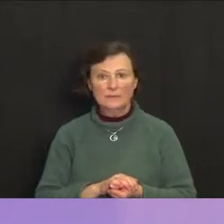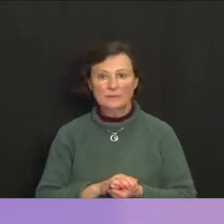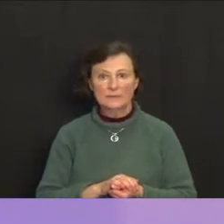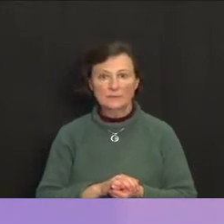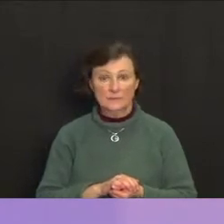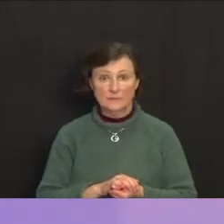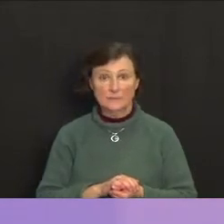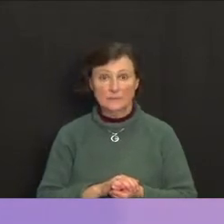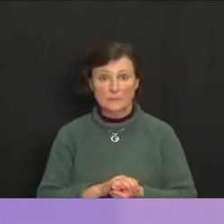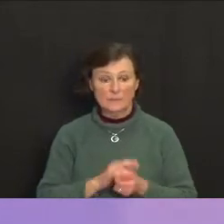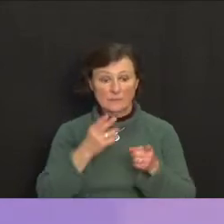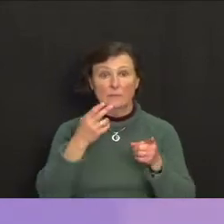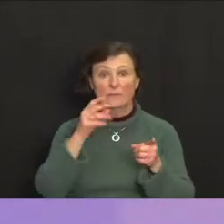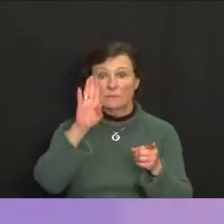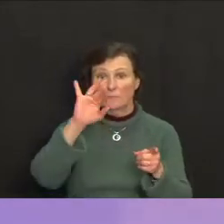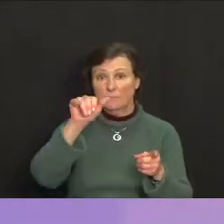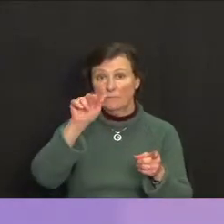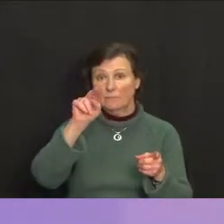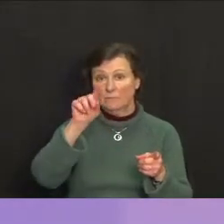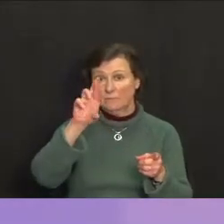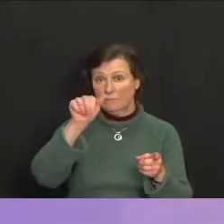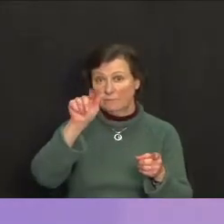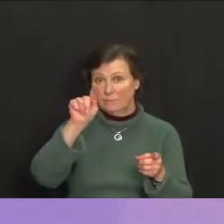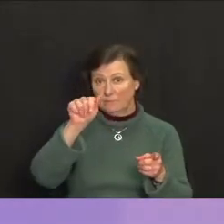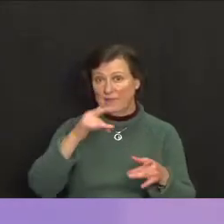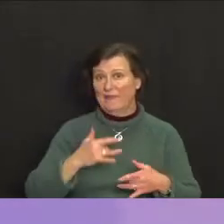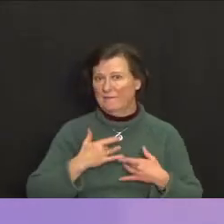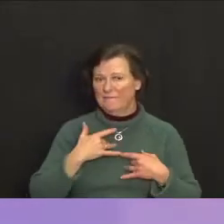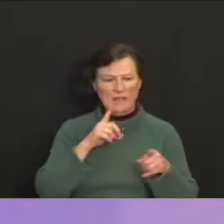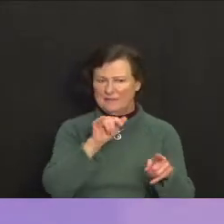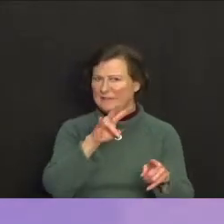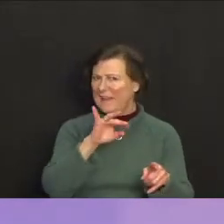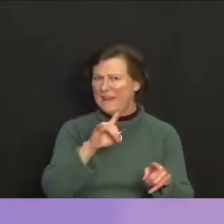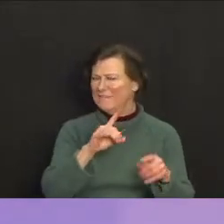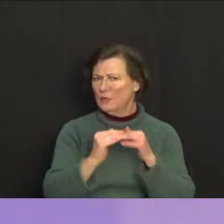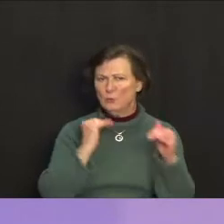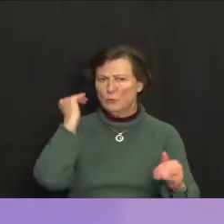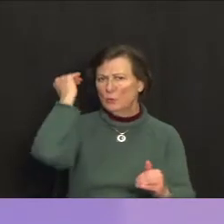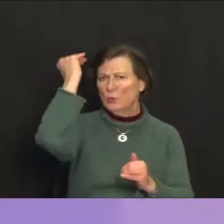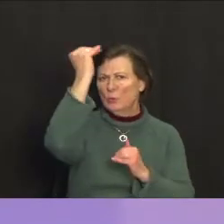He felt, Biandrata felt that David had gone too far attacking church doctrines when